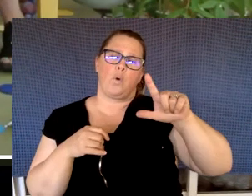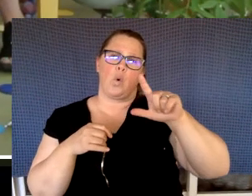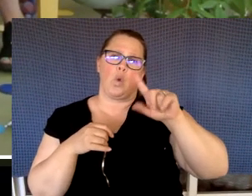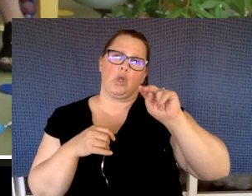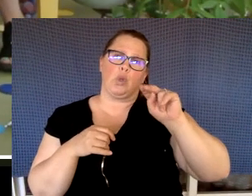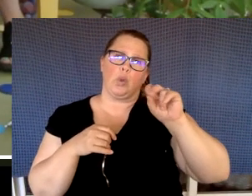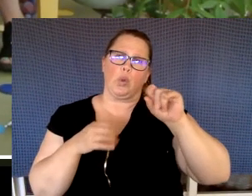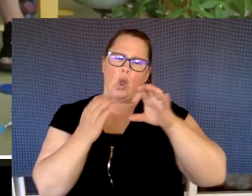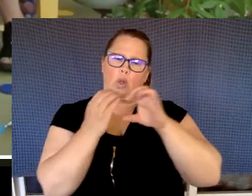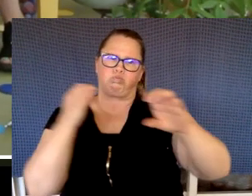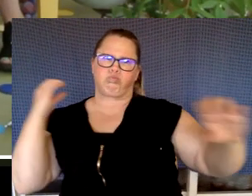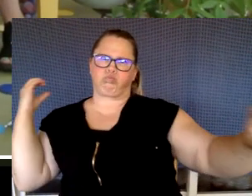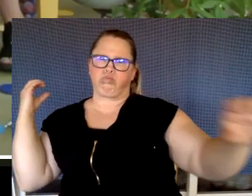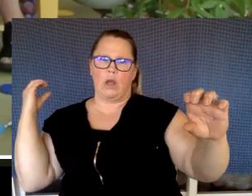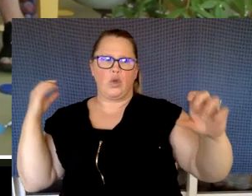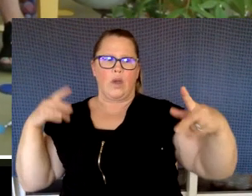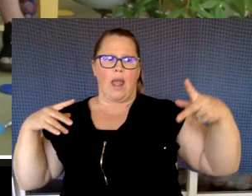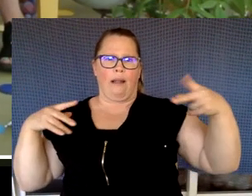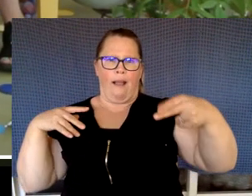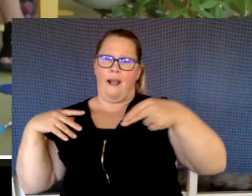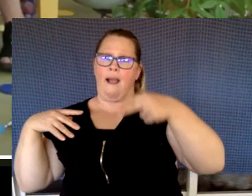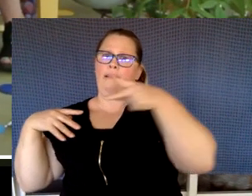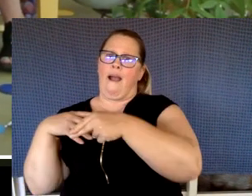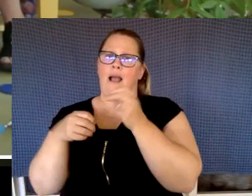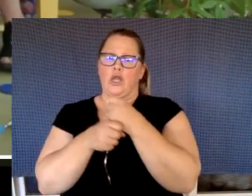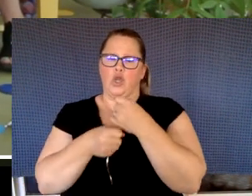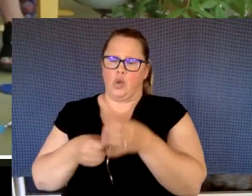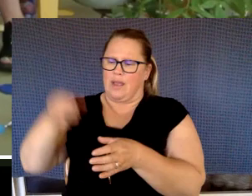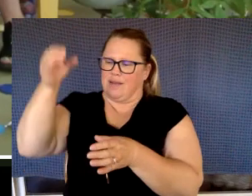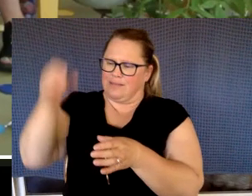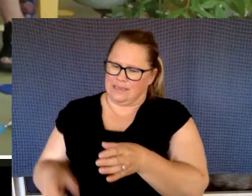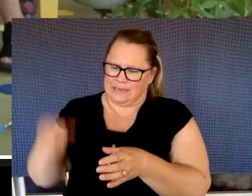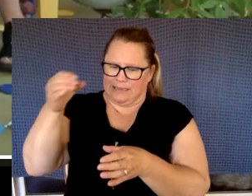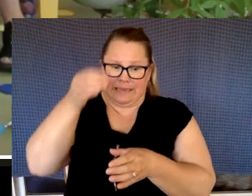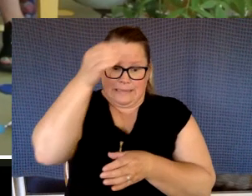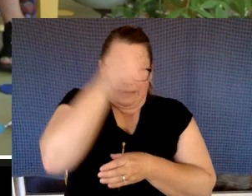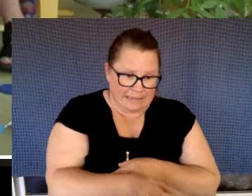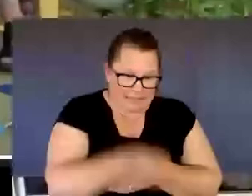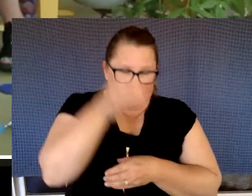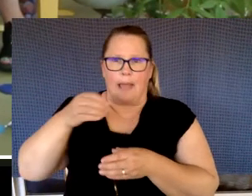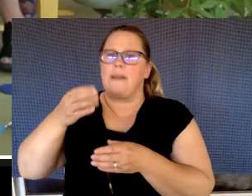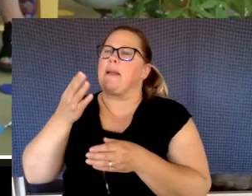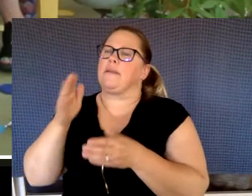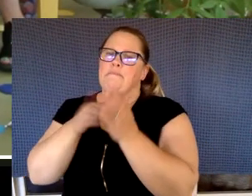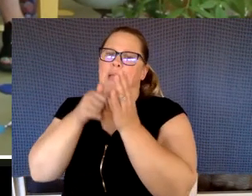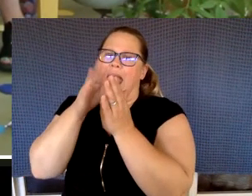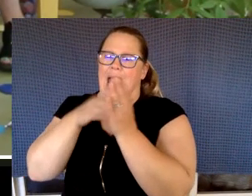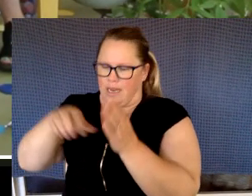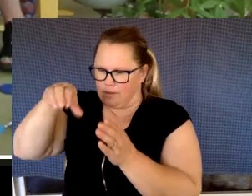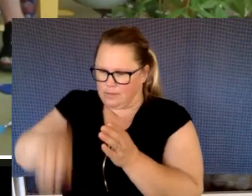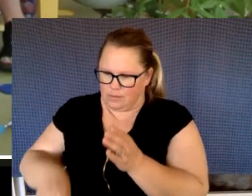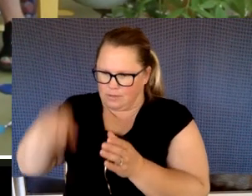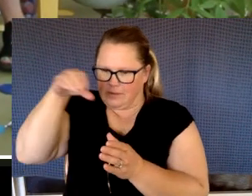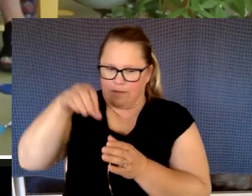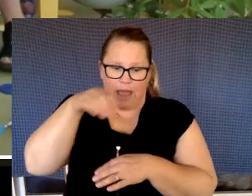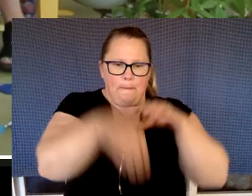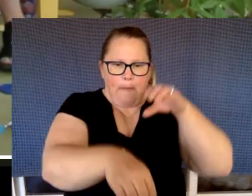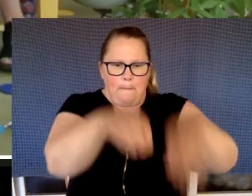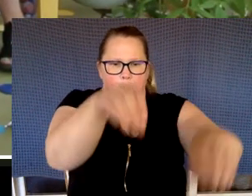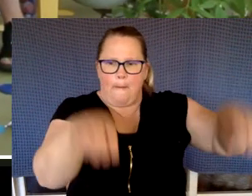You can take this and you can stamp it into paint and make polka dots. Now don't go stamping and making polka dots all over your house.